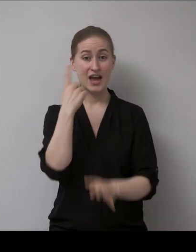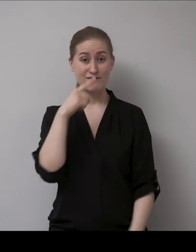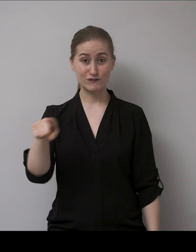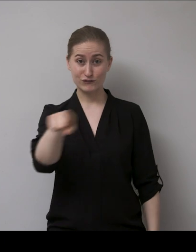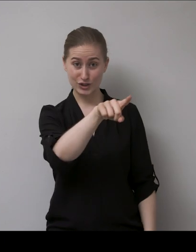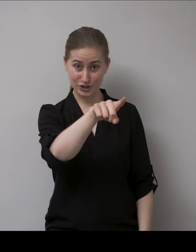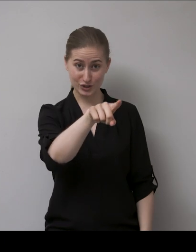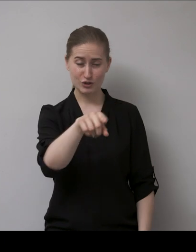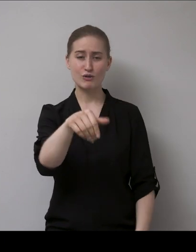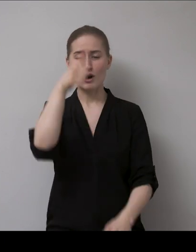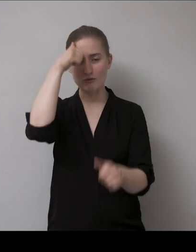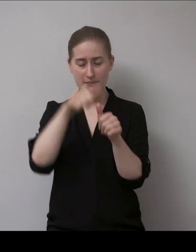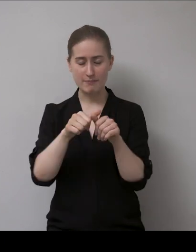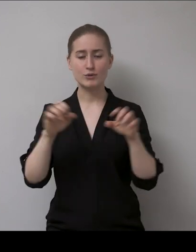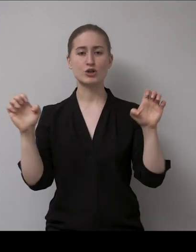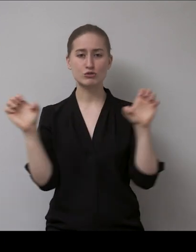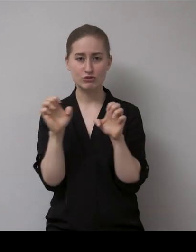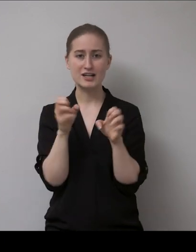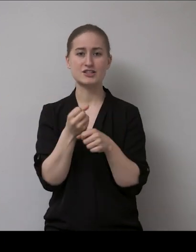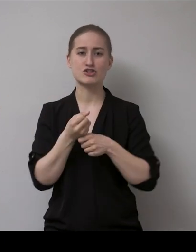remember that crisis drives innovation.